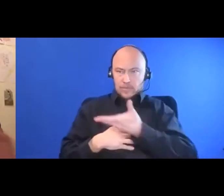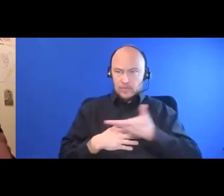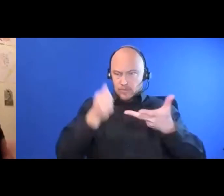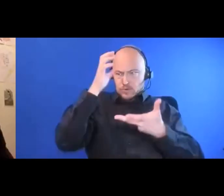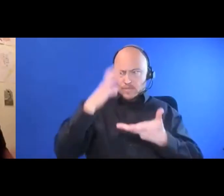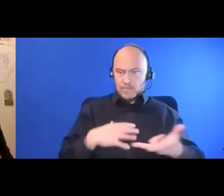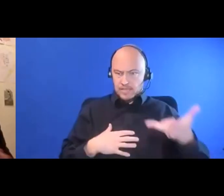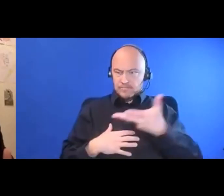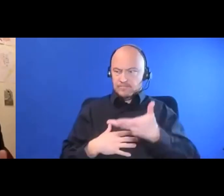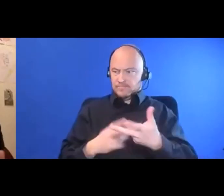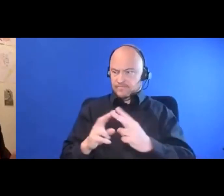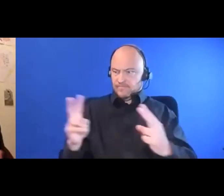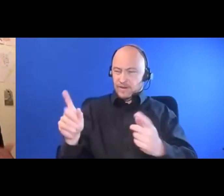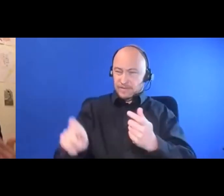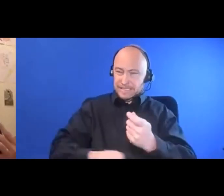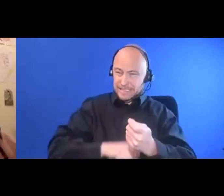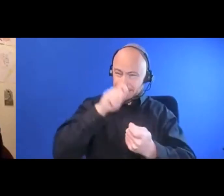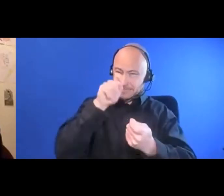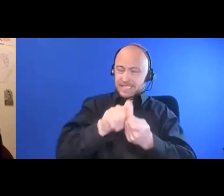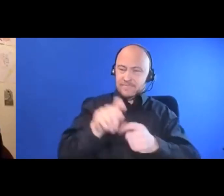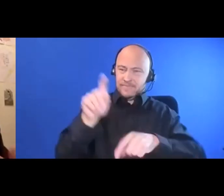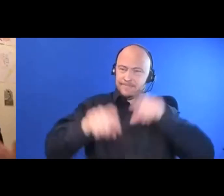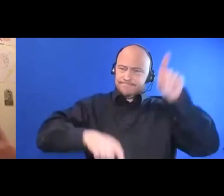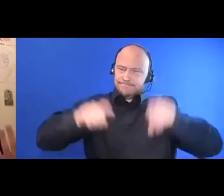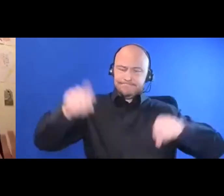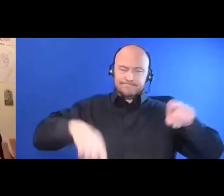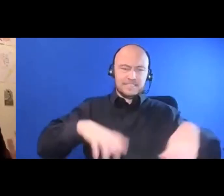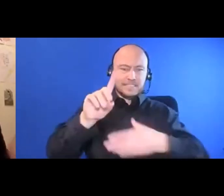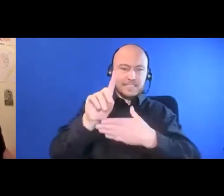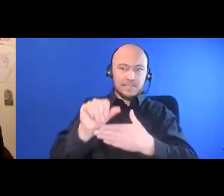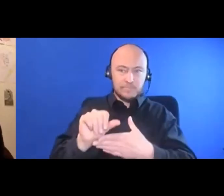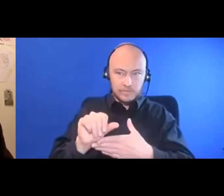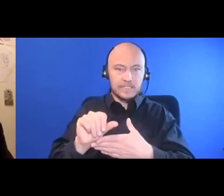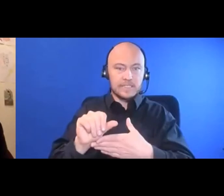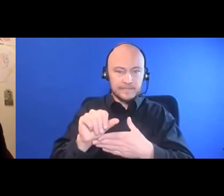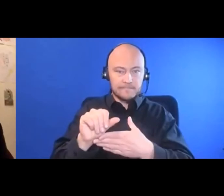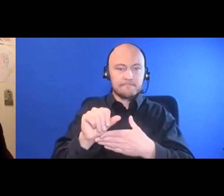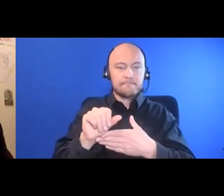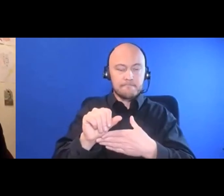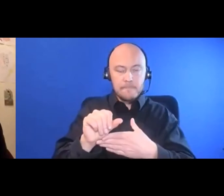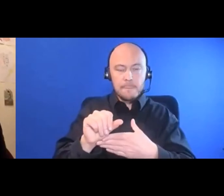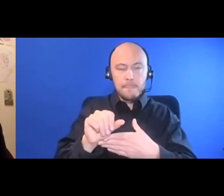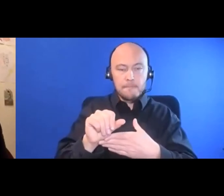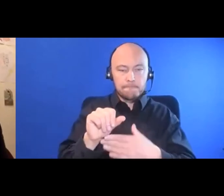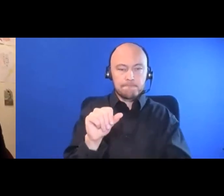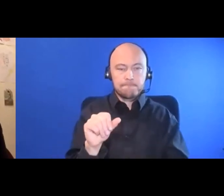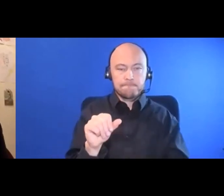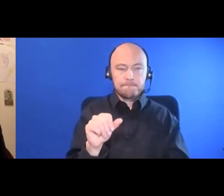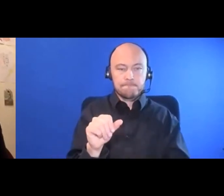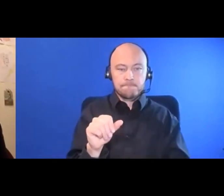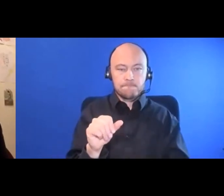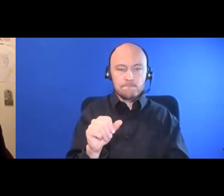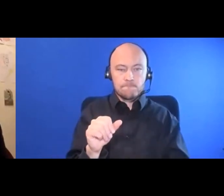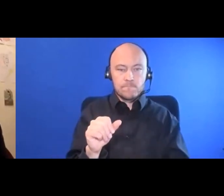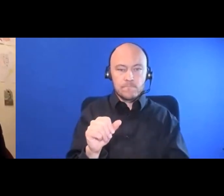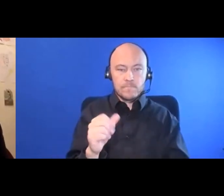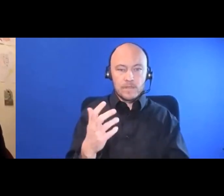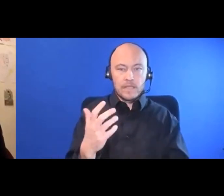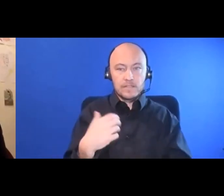all have very particular relationships to disability, including to that word and the gymnastics that we've all been doing,